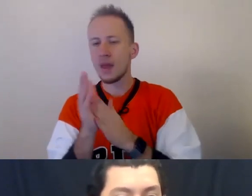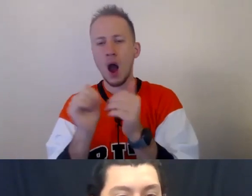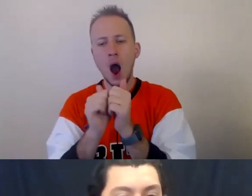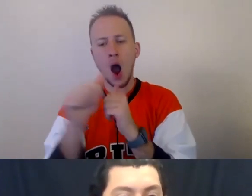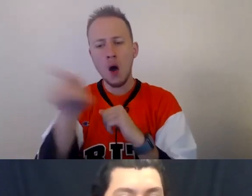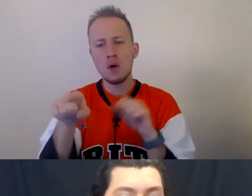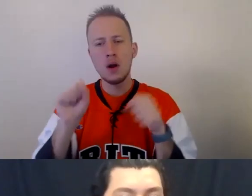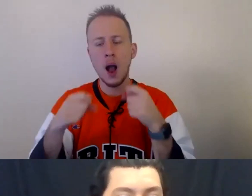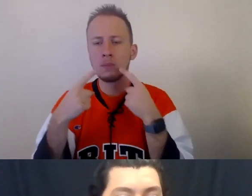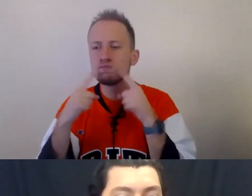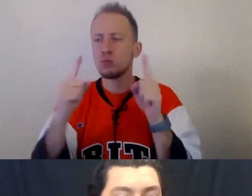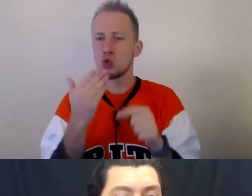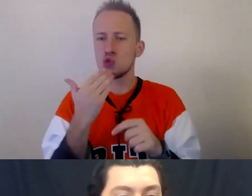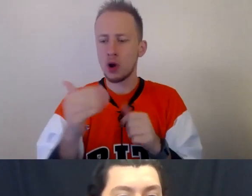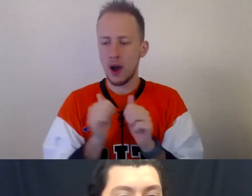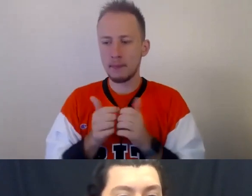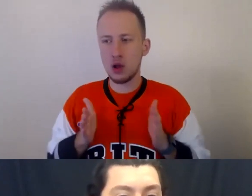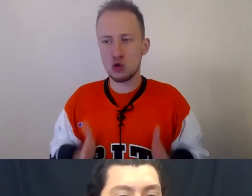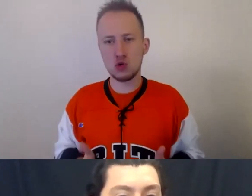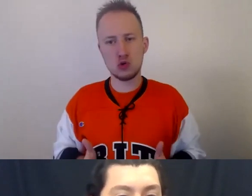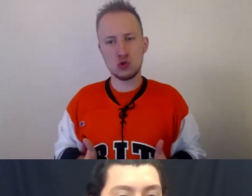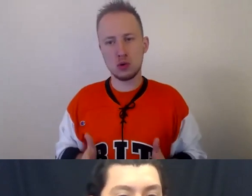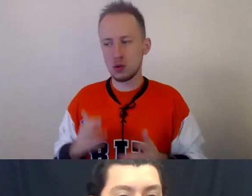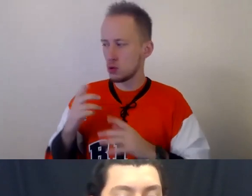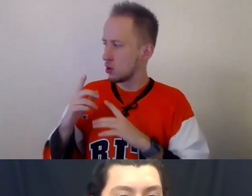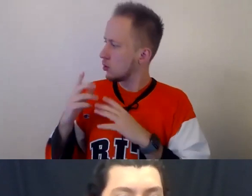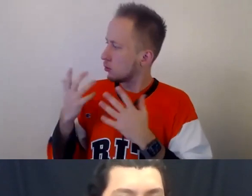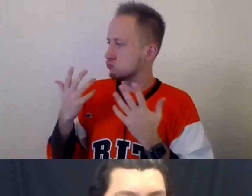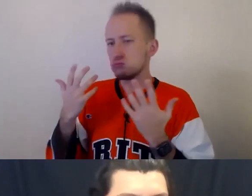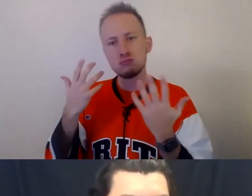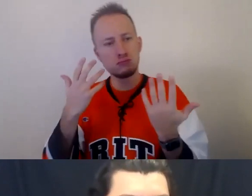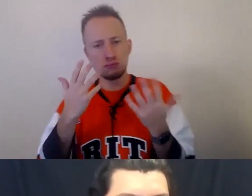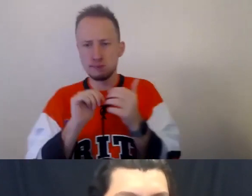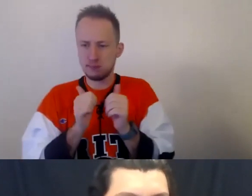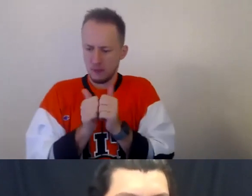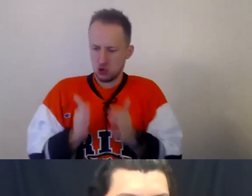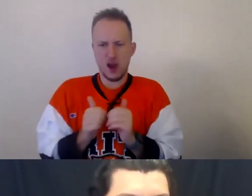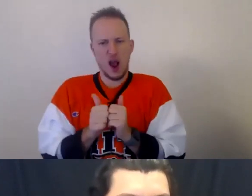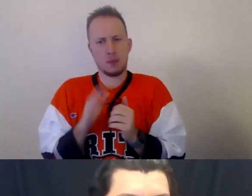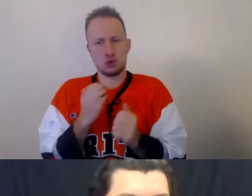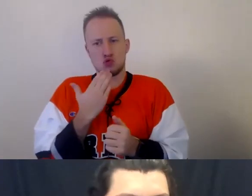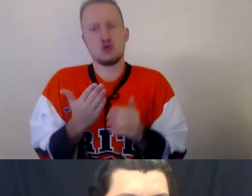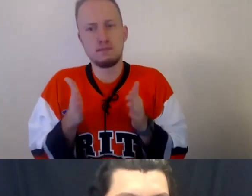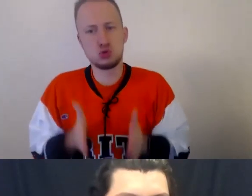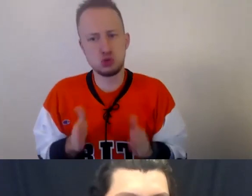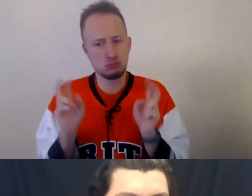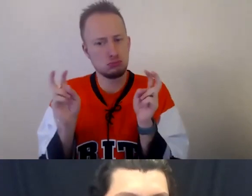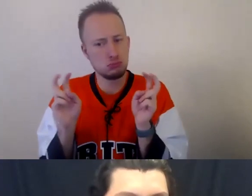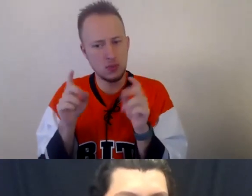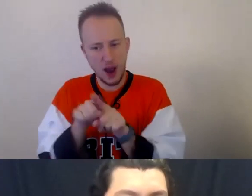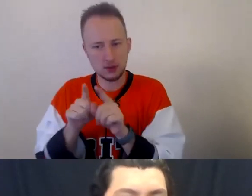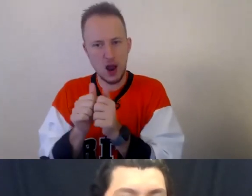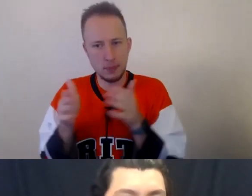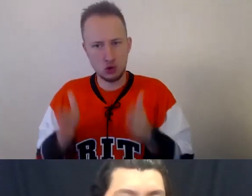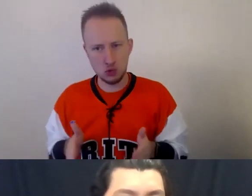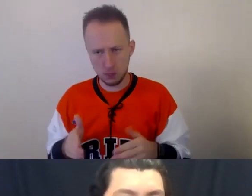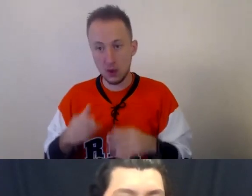Matt: How can you be a good competitor? So as a competitor, what can you do?